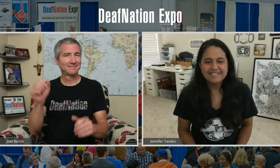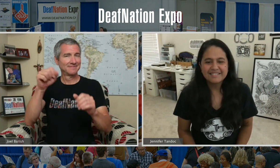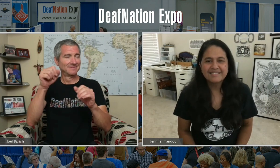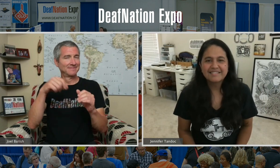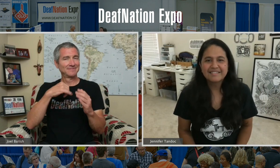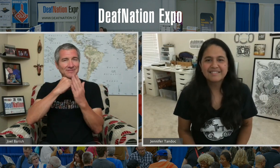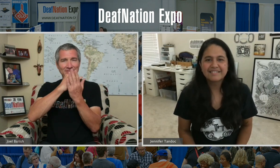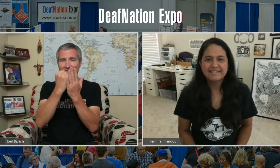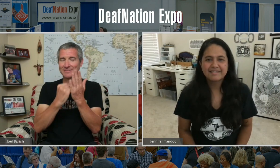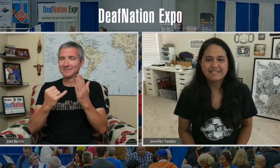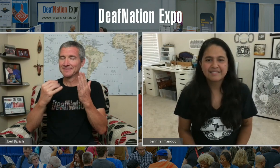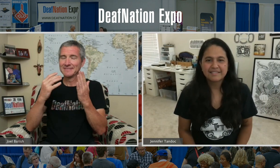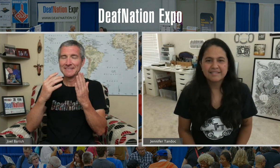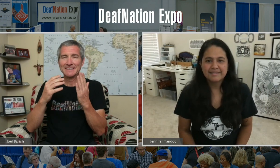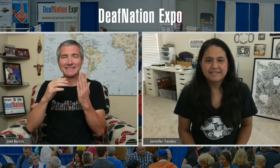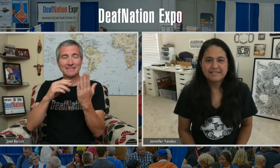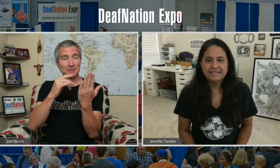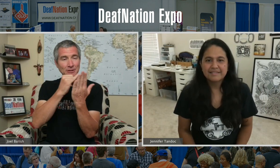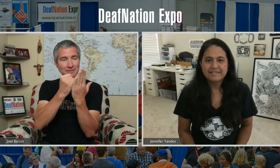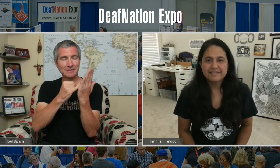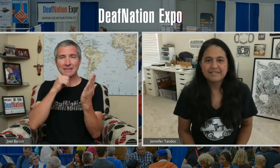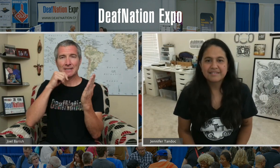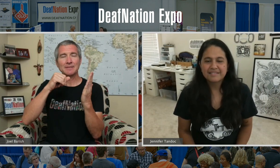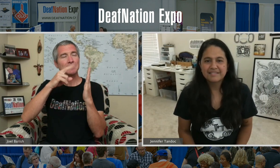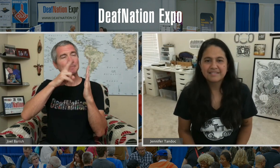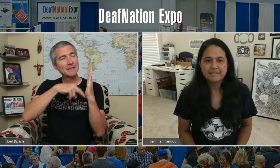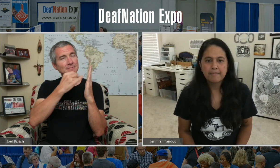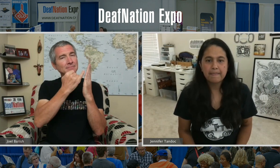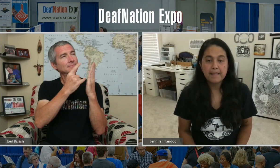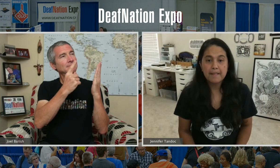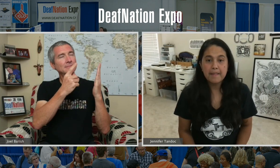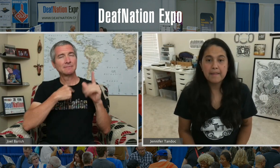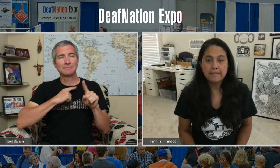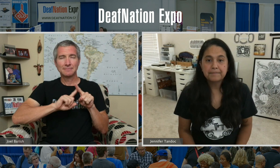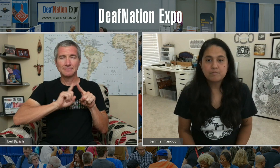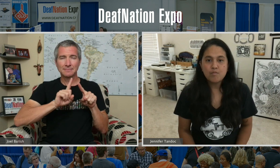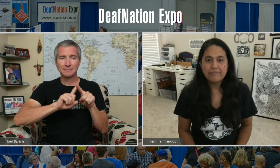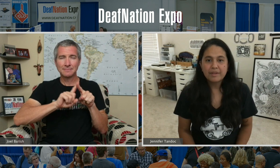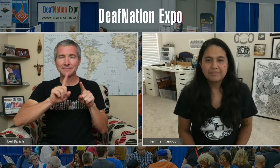Yes, art is not just a painting,